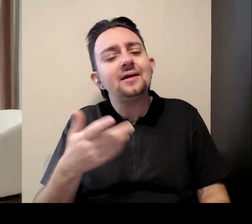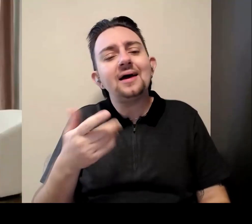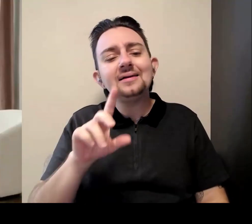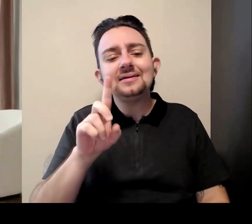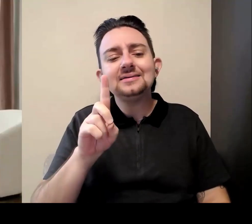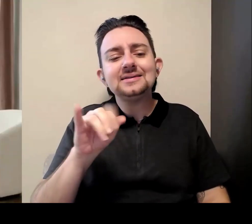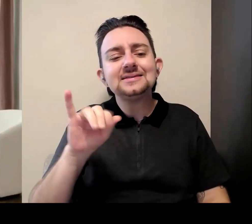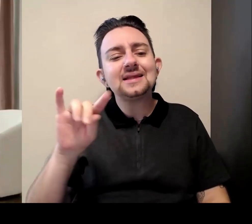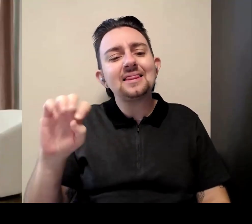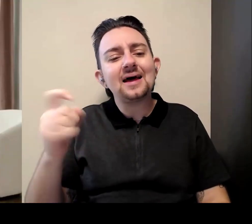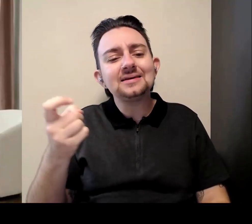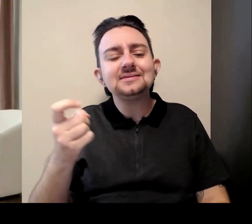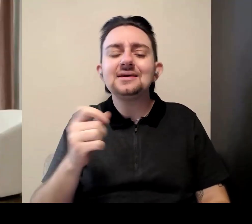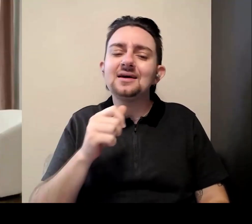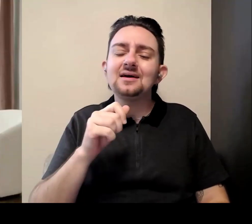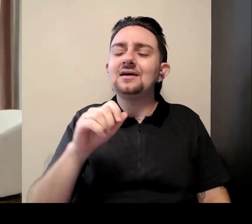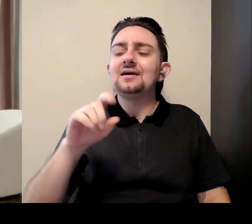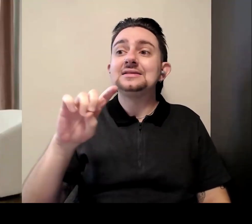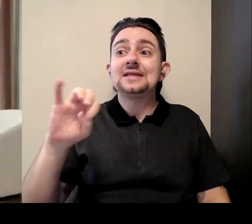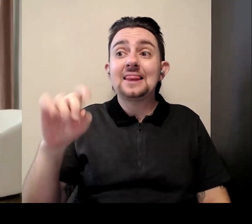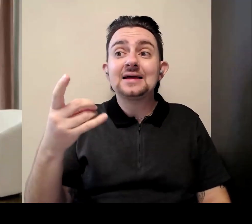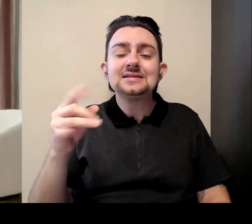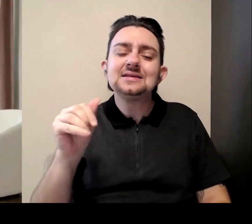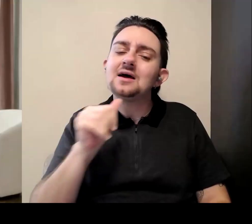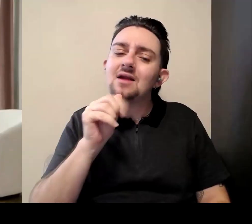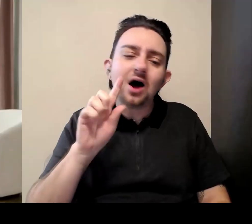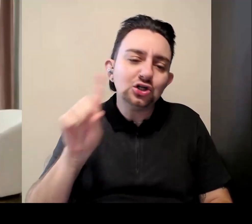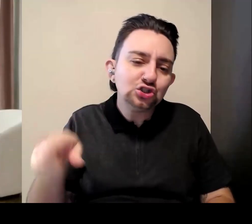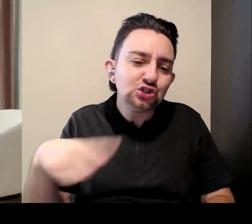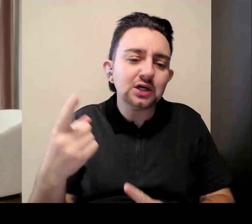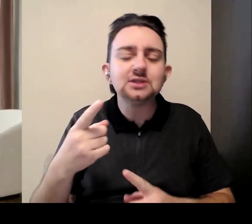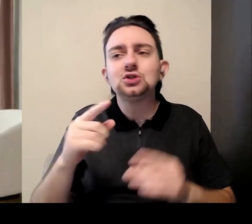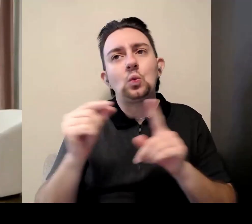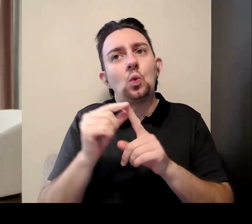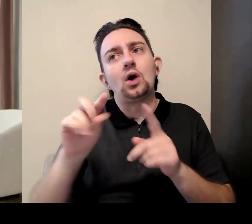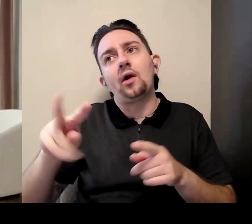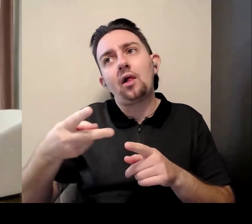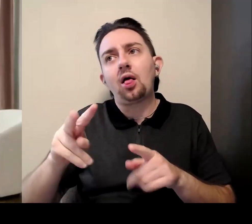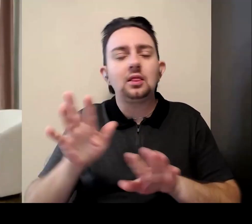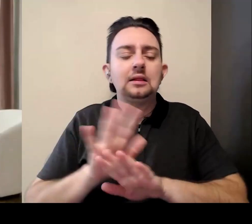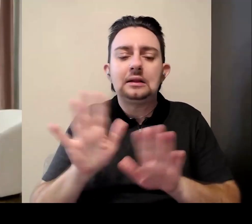And I don't want people to think I'm saying that. But that was just one thing I saw her struggle over three years.